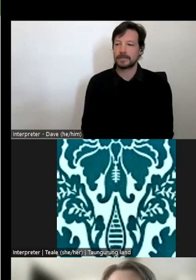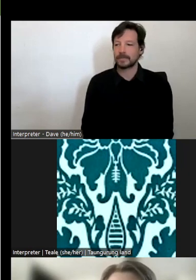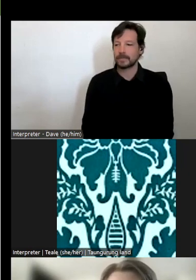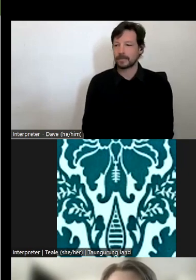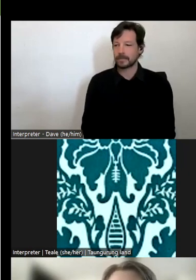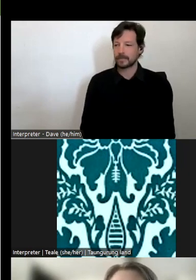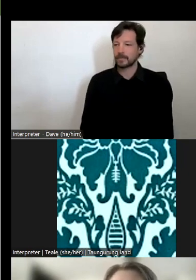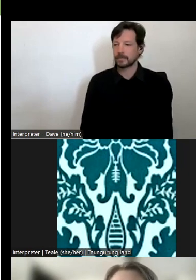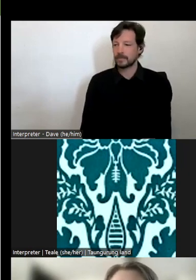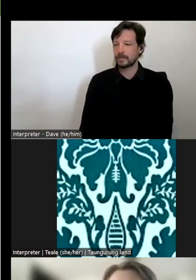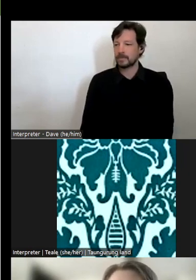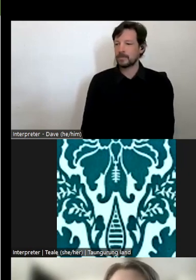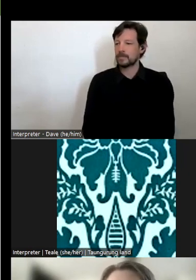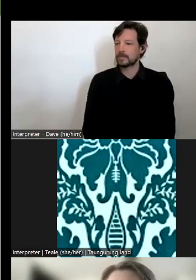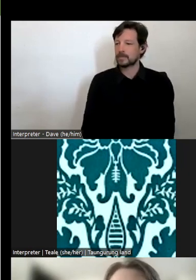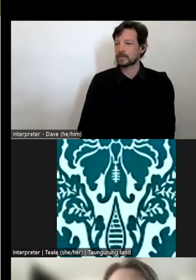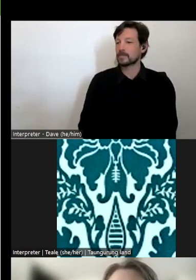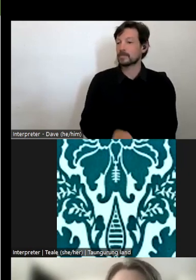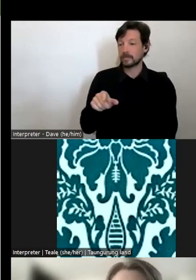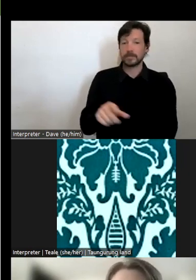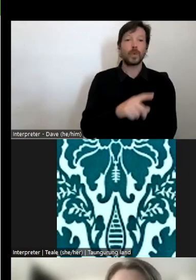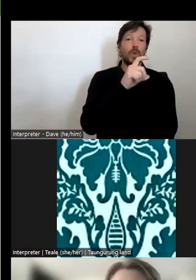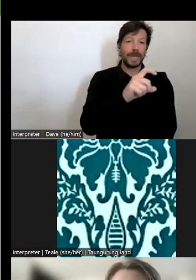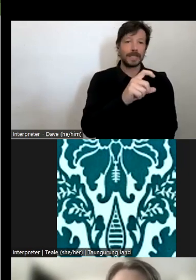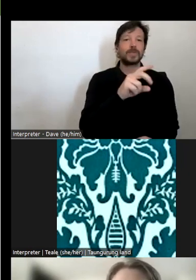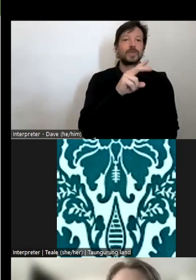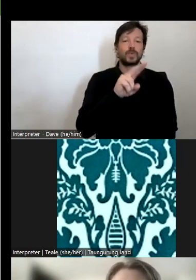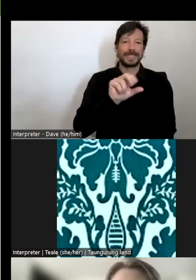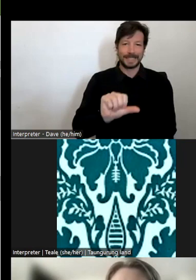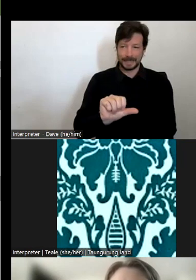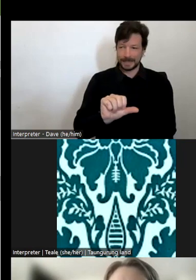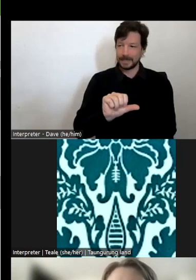That's our connexin 26 if you've got a copy on each chromosome.